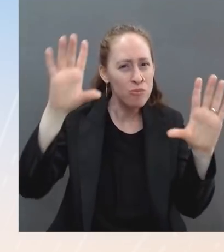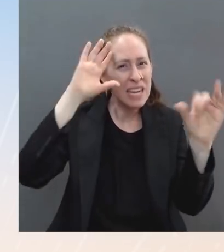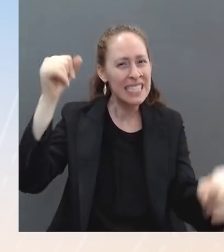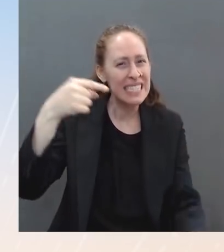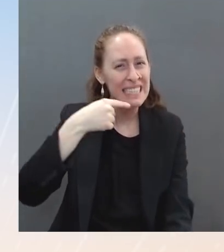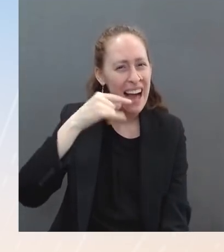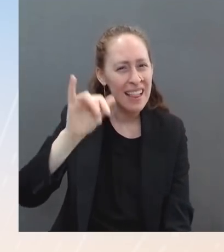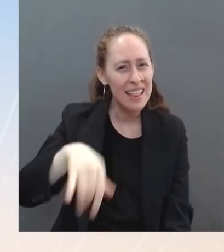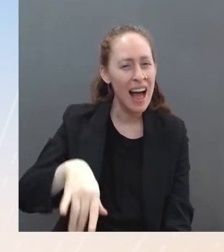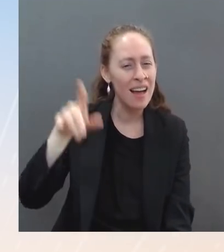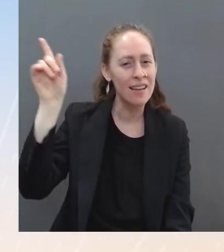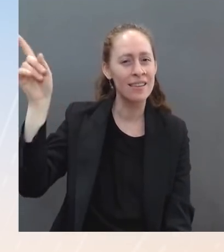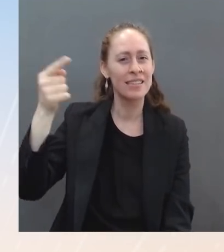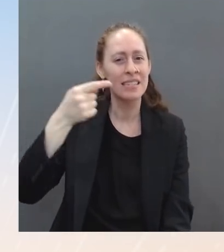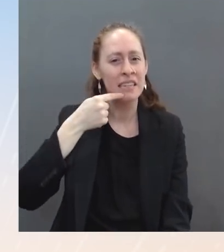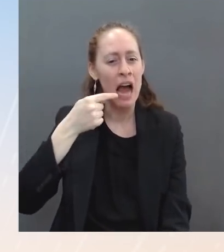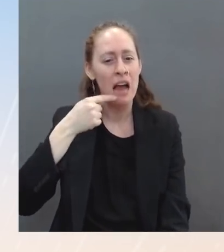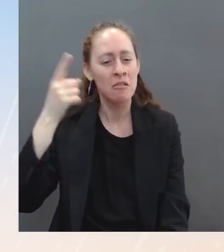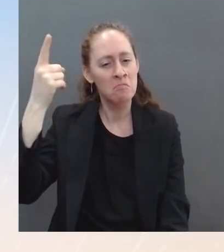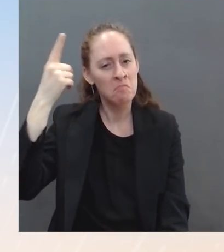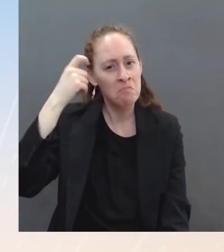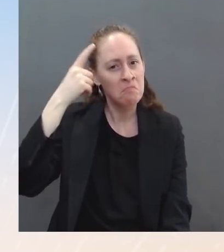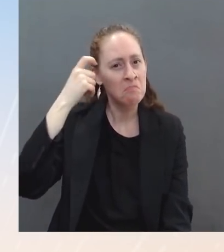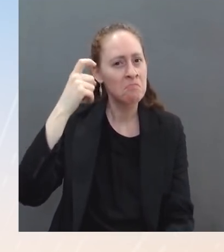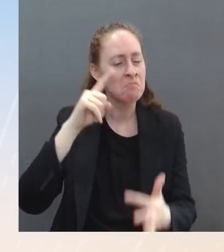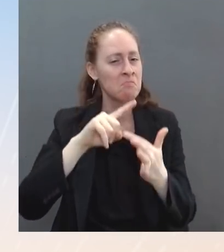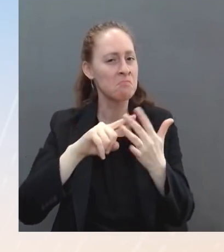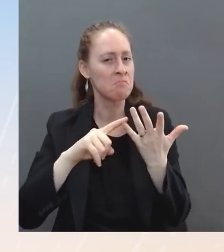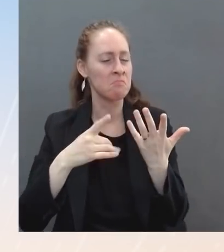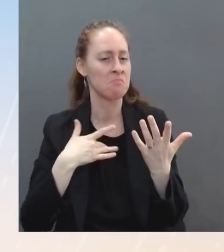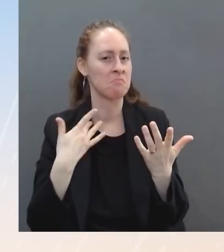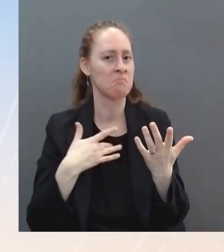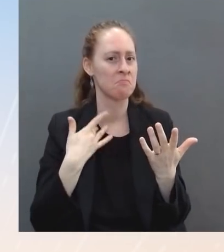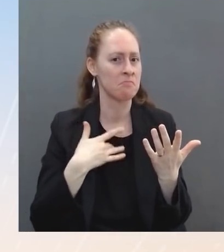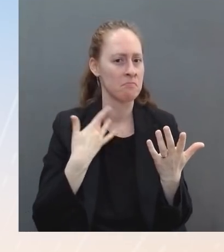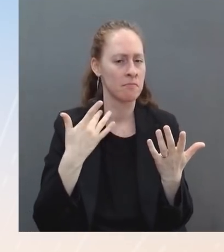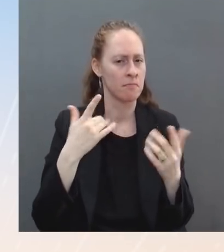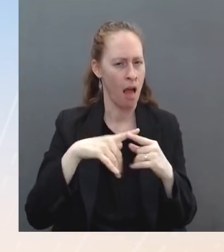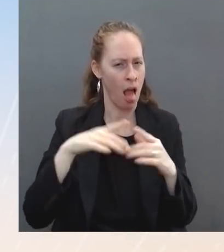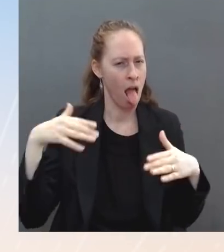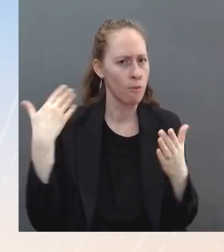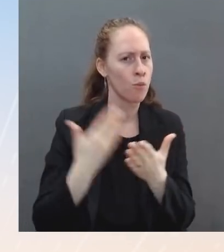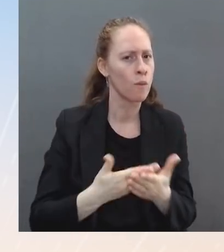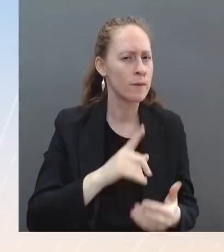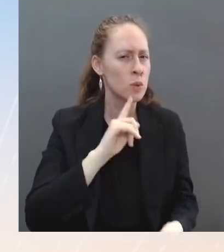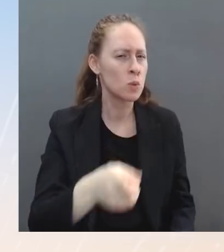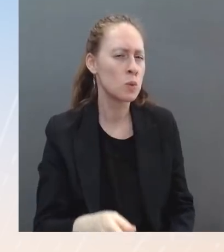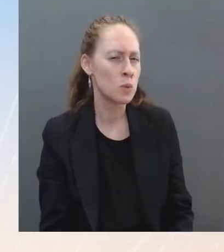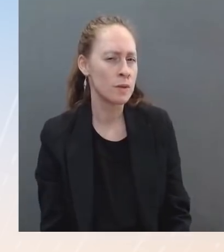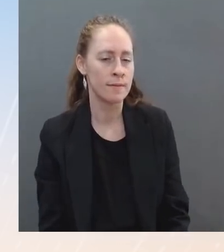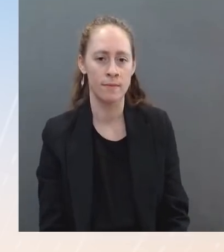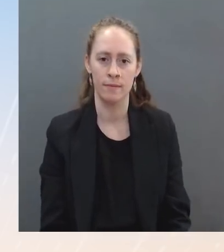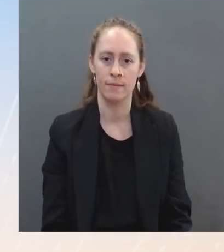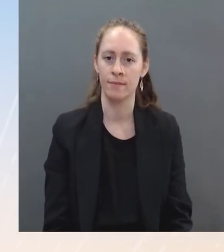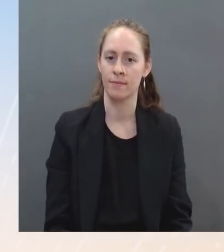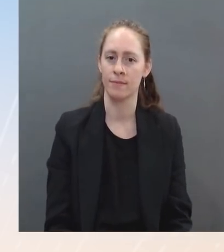And that's part of what we did yesterday, was put additional information into the public sphere, into the conversation. I don't think there's a disconnect